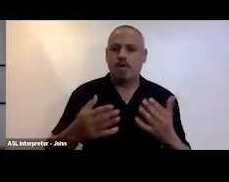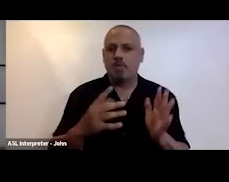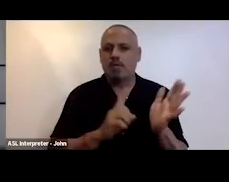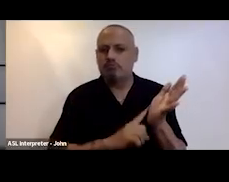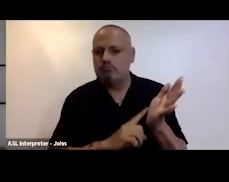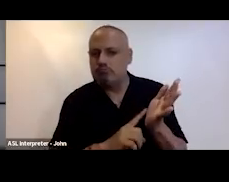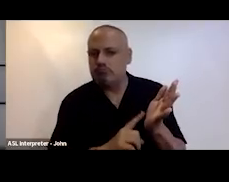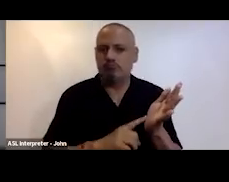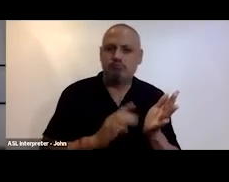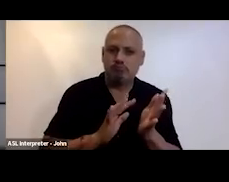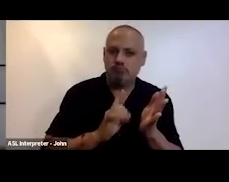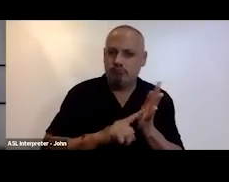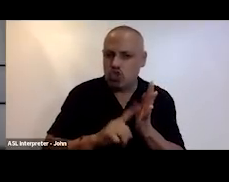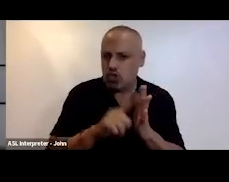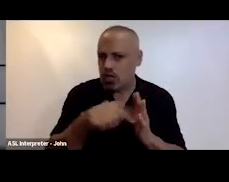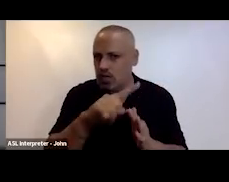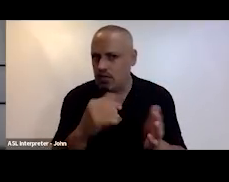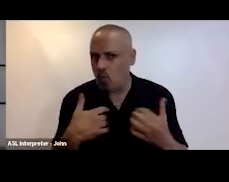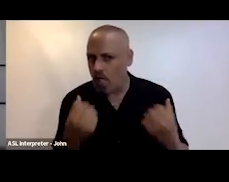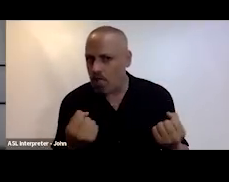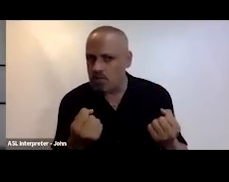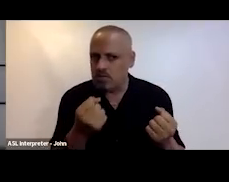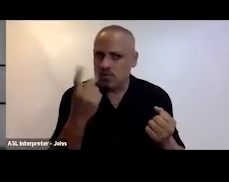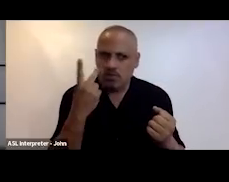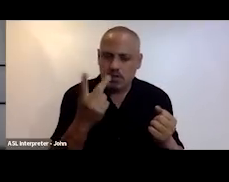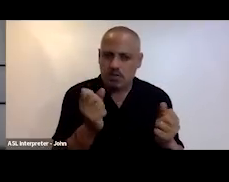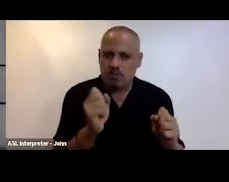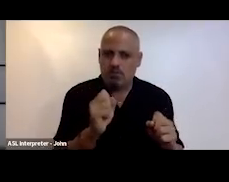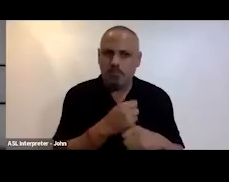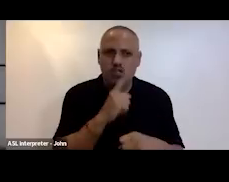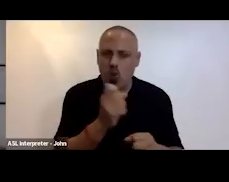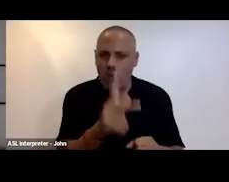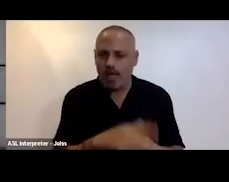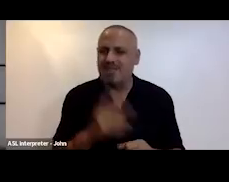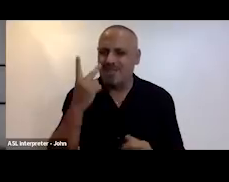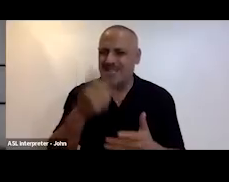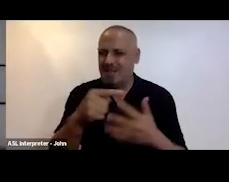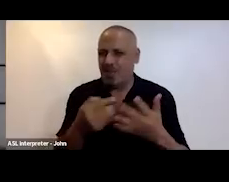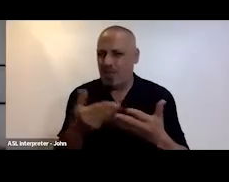to make sure they're okay. So you're probably seeing some of those things. And the graph here just kind of demonstrates